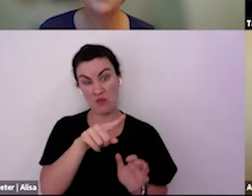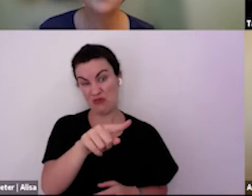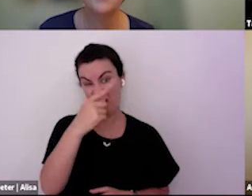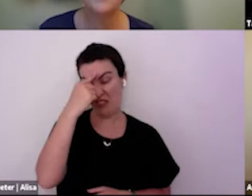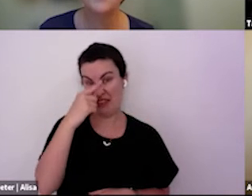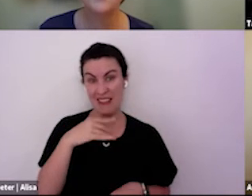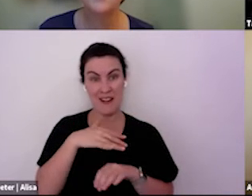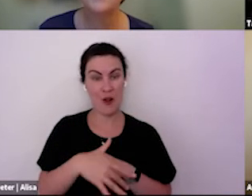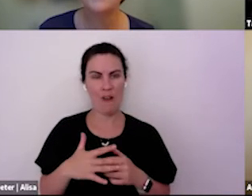live and how you rationalize that.